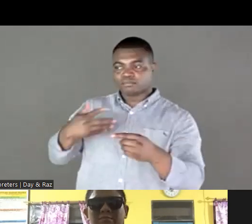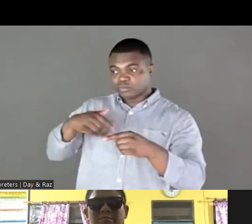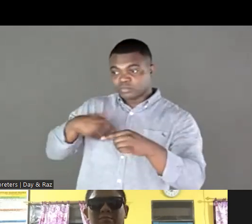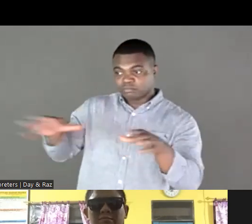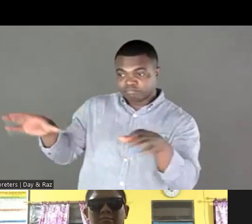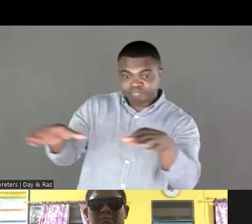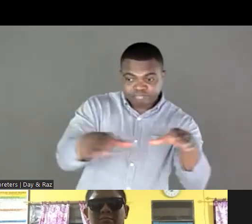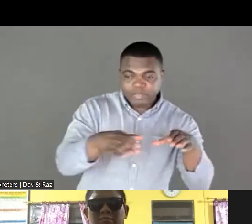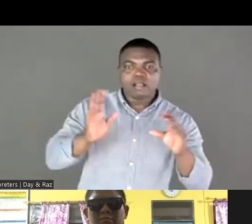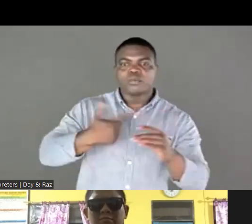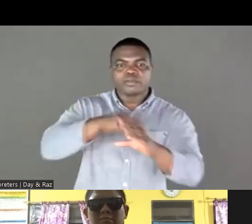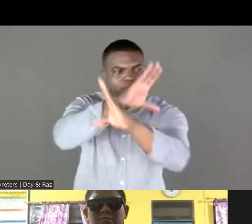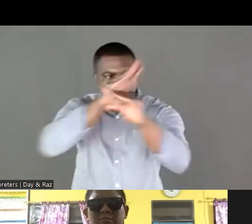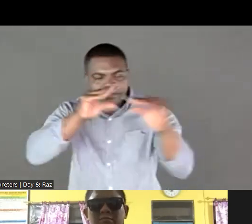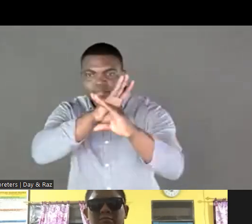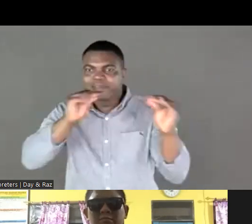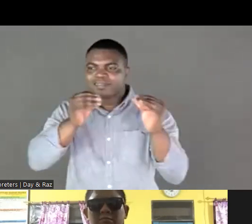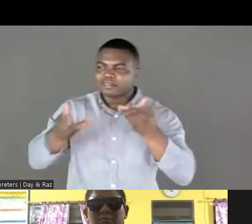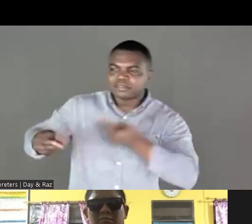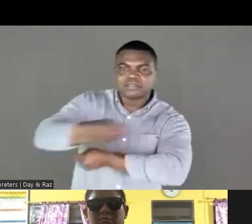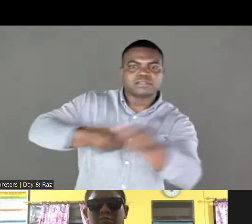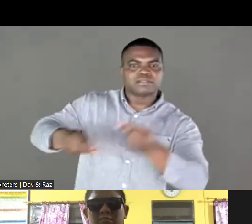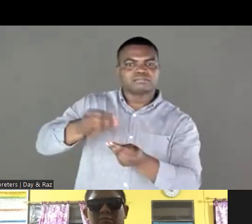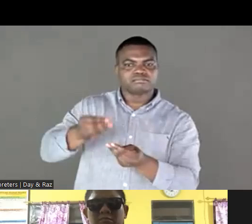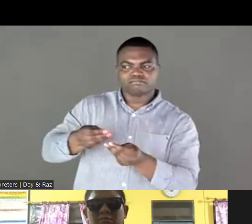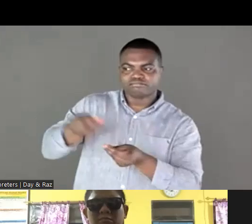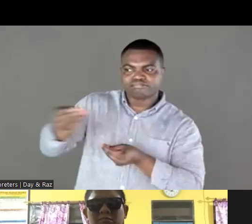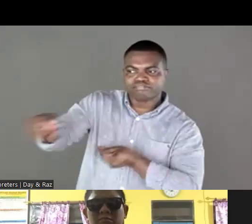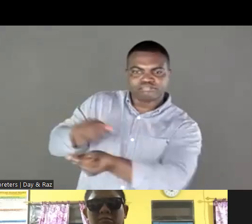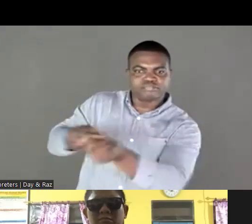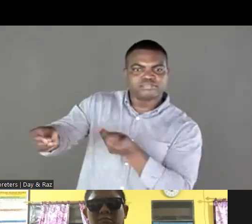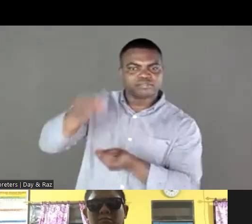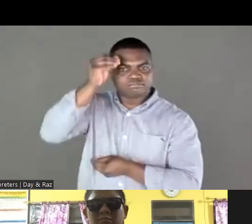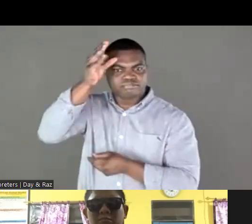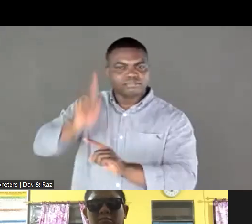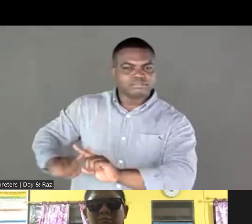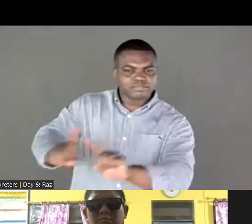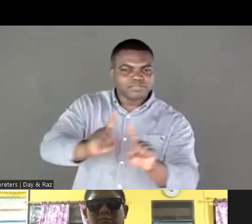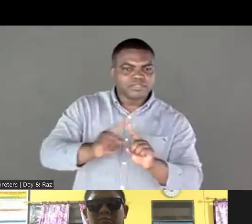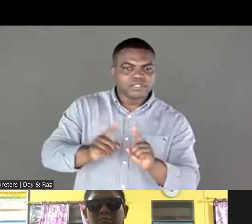with disabilities. So the international disability Alliance is a permanent co chair of the GLAAD